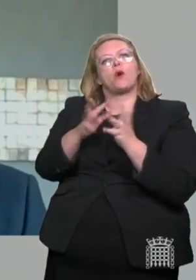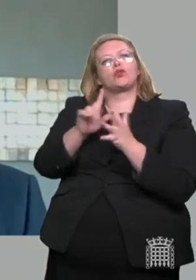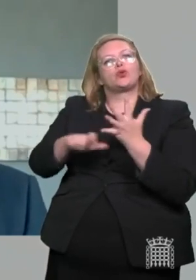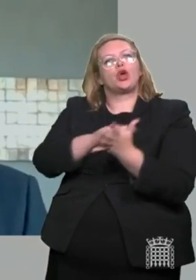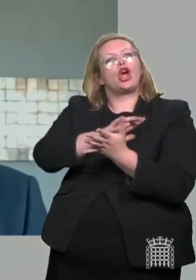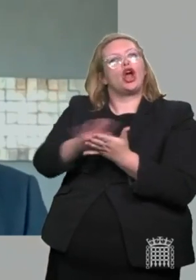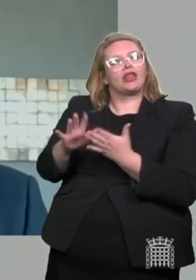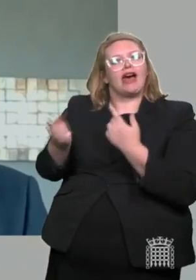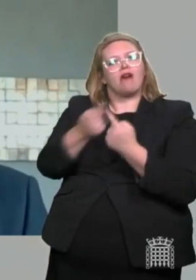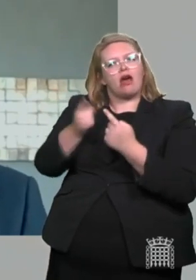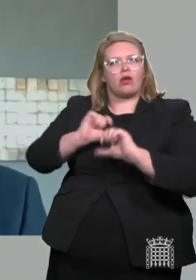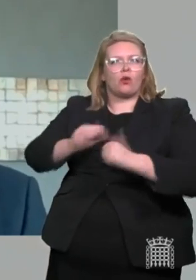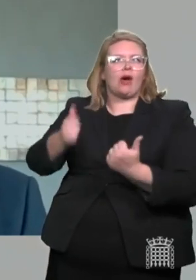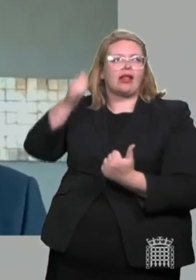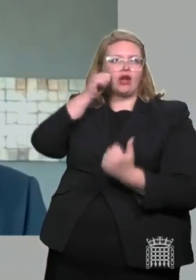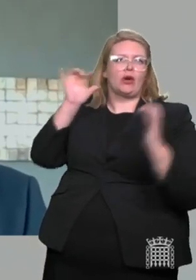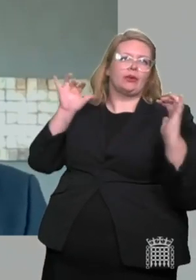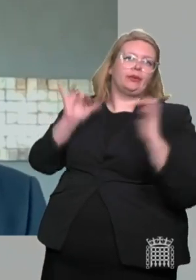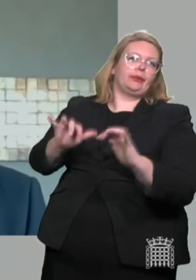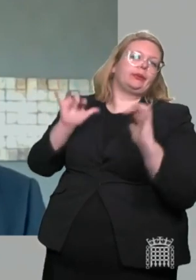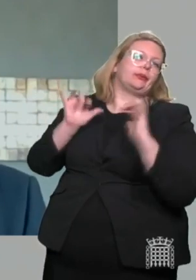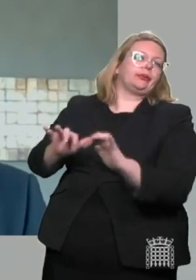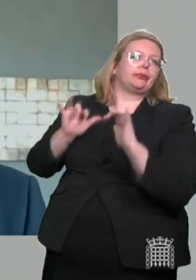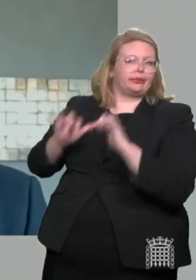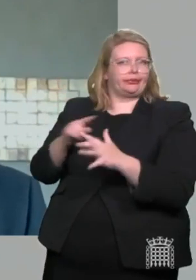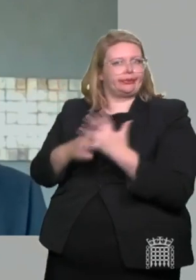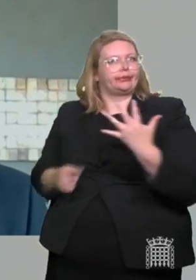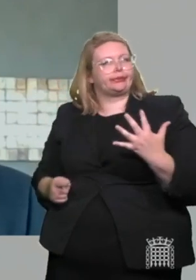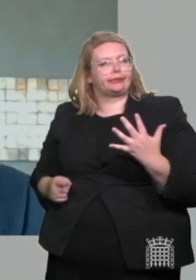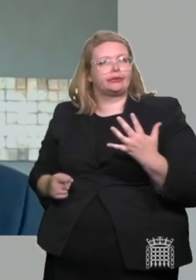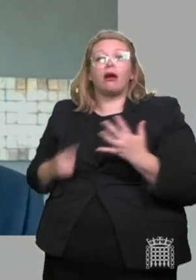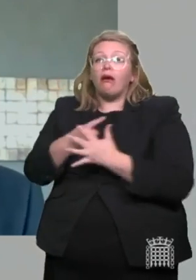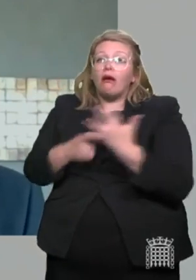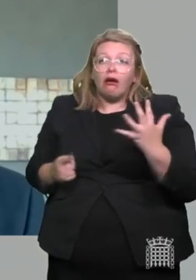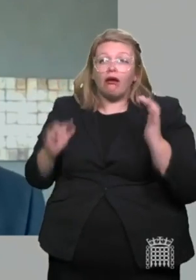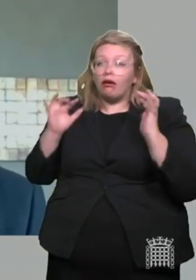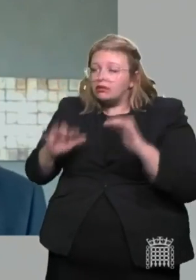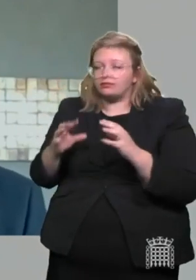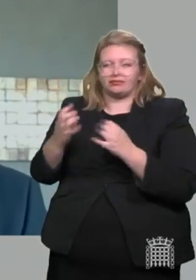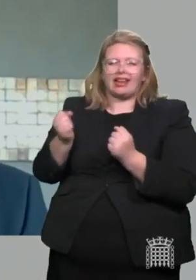Burbage common and Thornton reservoir. These attractions all support superb cafes and pubs.